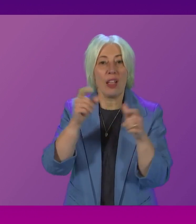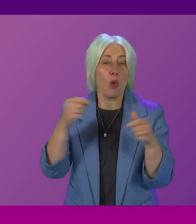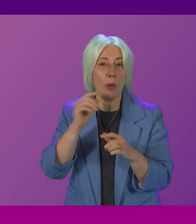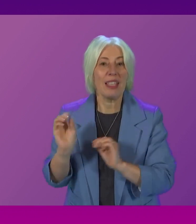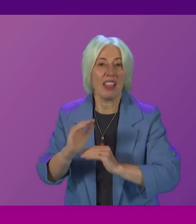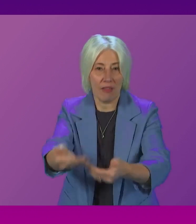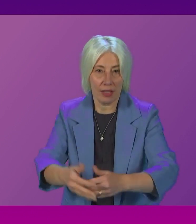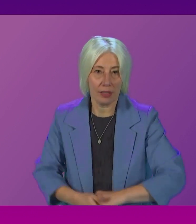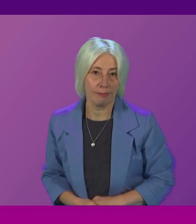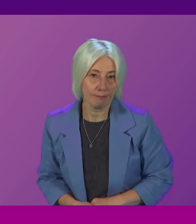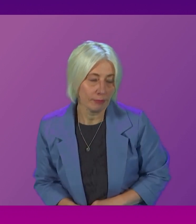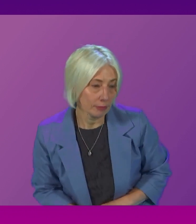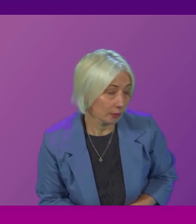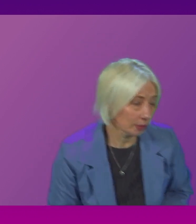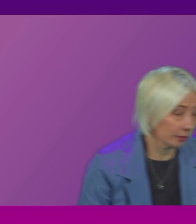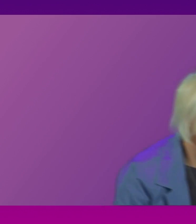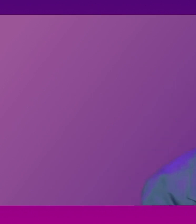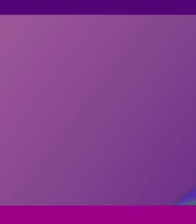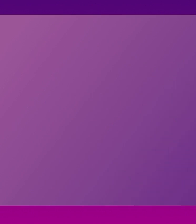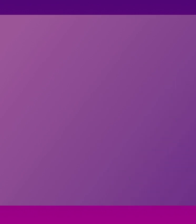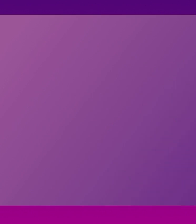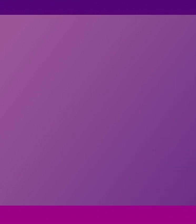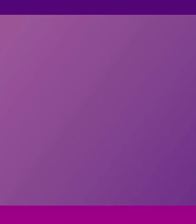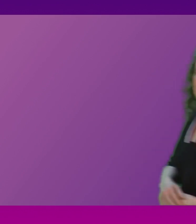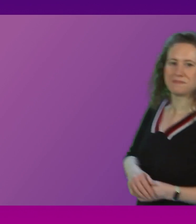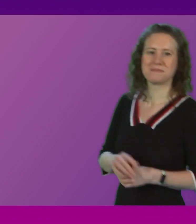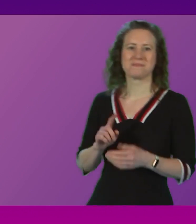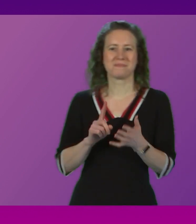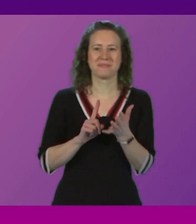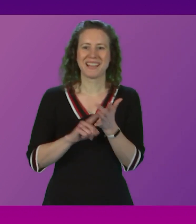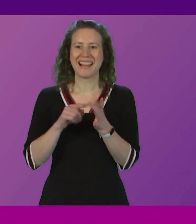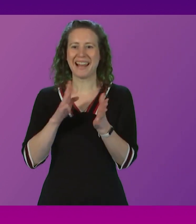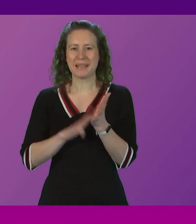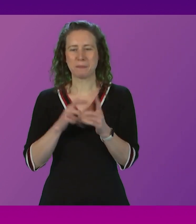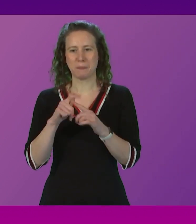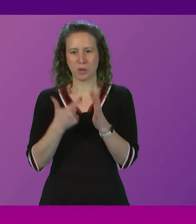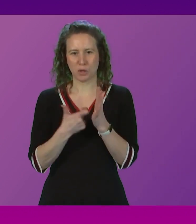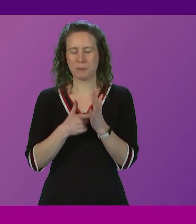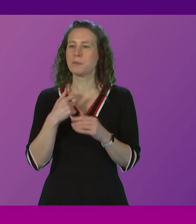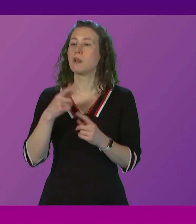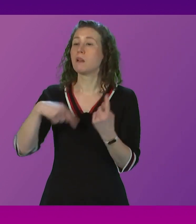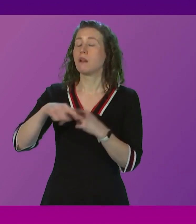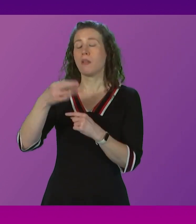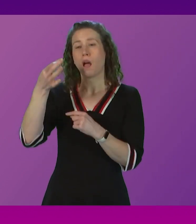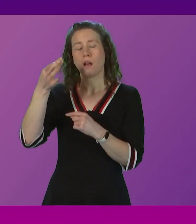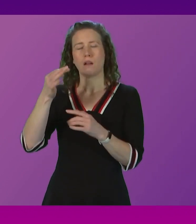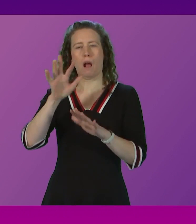Peatland restoration is crucial to biodiversity. The Climate Change Committee recommends restoring